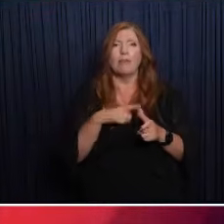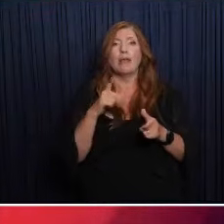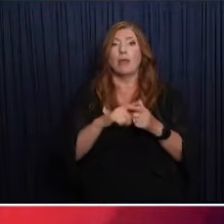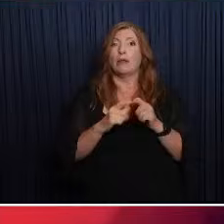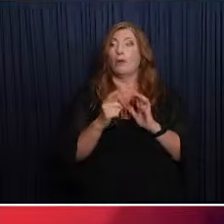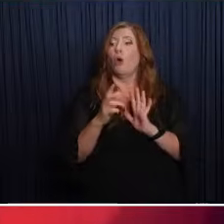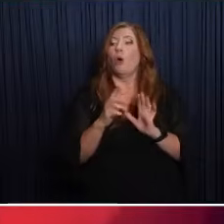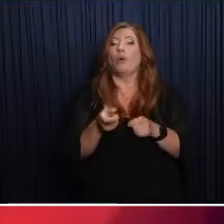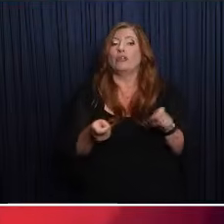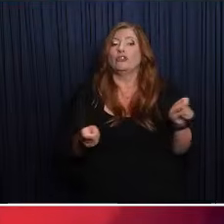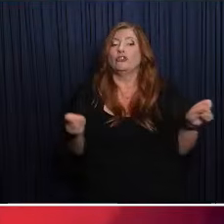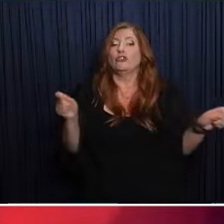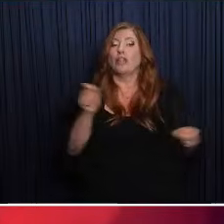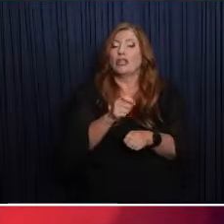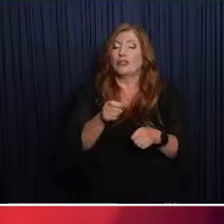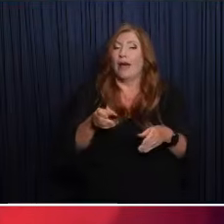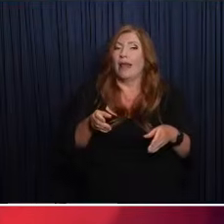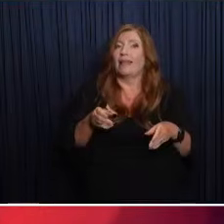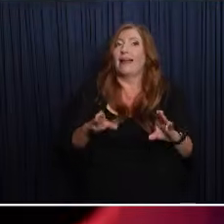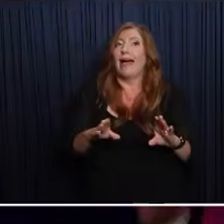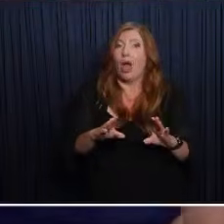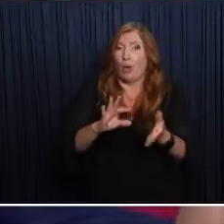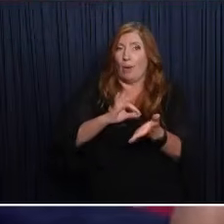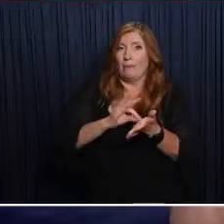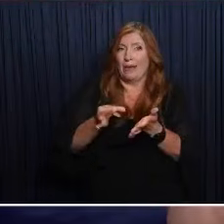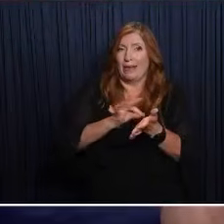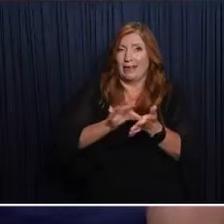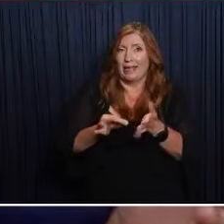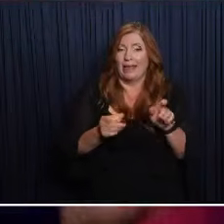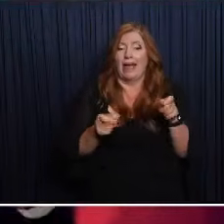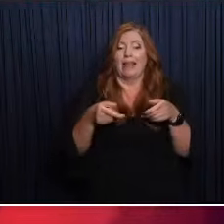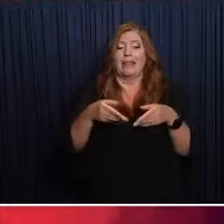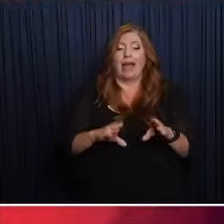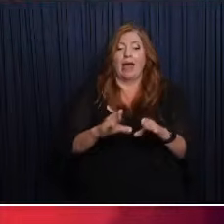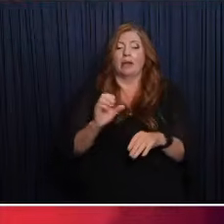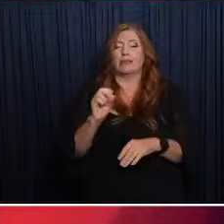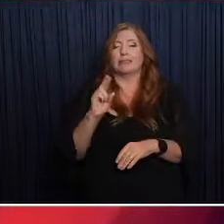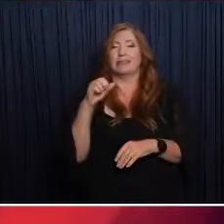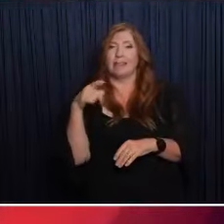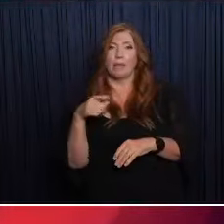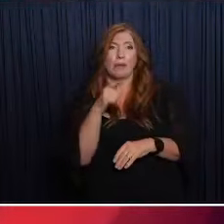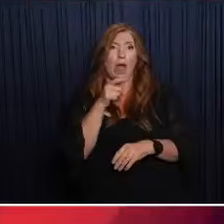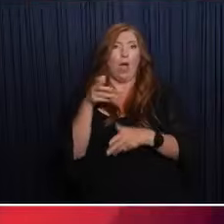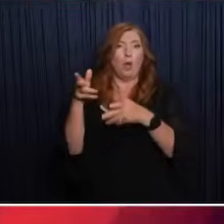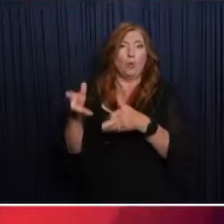BILL, LAWFULLY PRESENT CHANGED IT AND ALLOWED THEM TO BE ON MEDICAID AND ON SNAP.